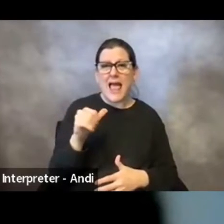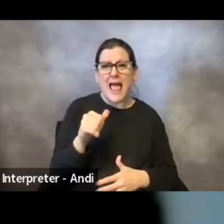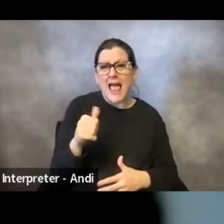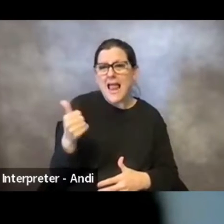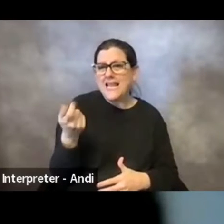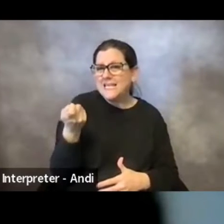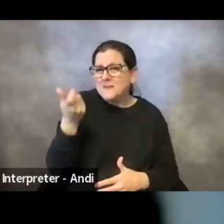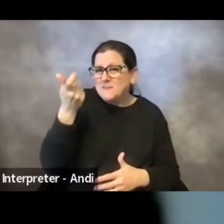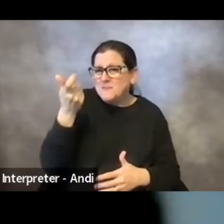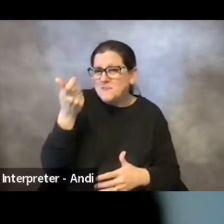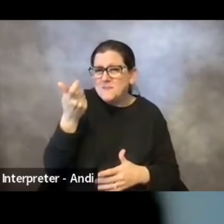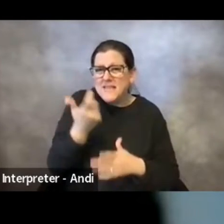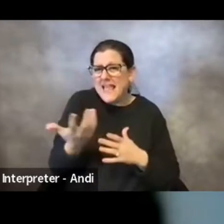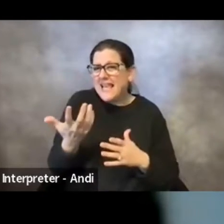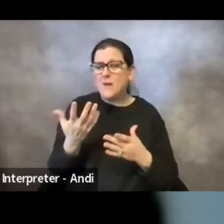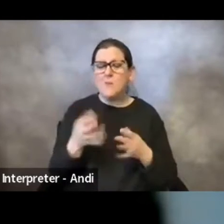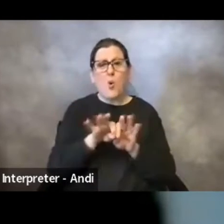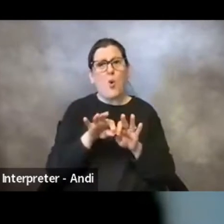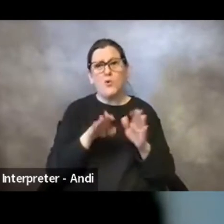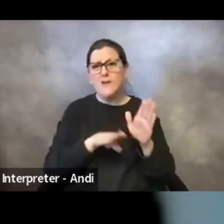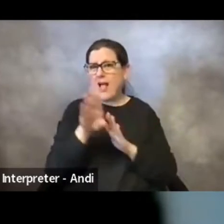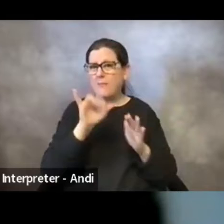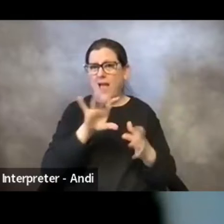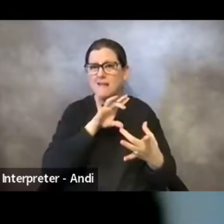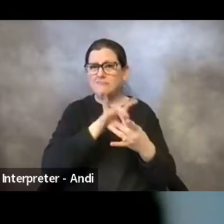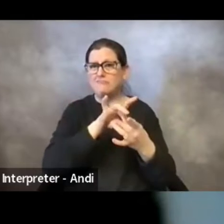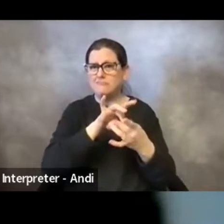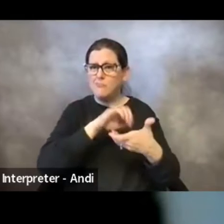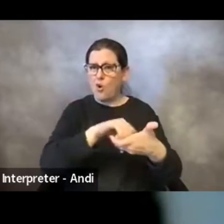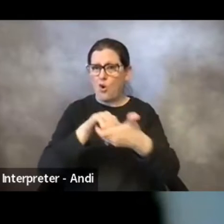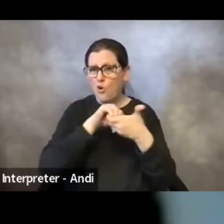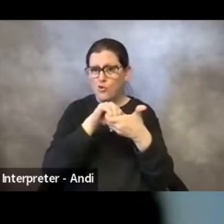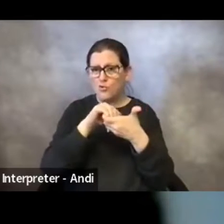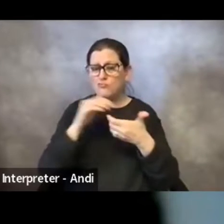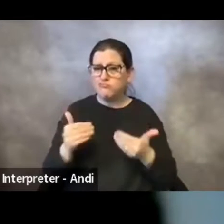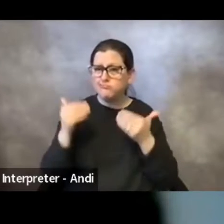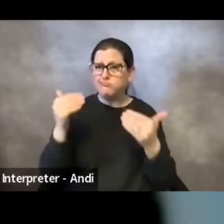those partnerships are important and will help move your work along. Joseph Lugo: So that's that's